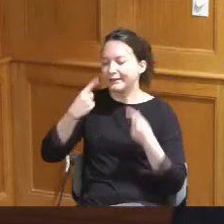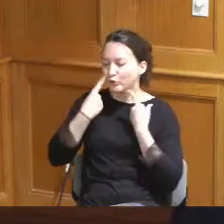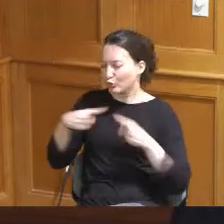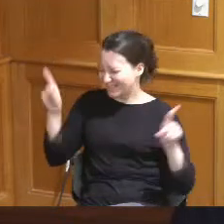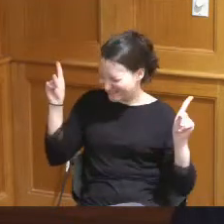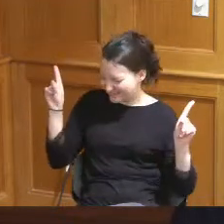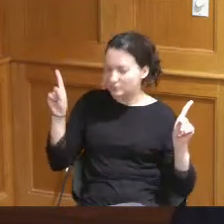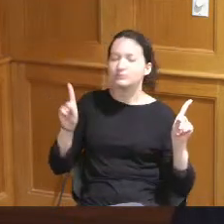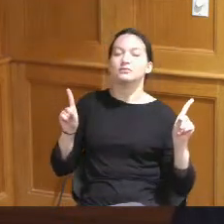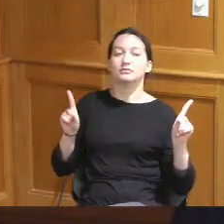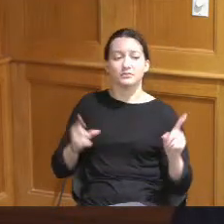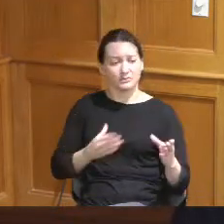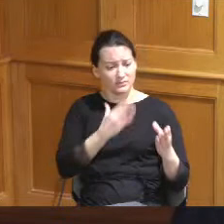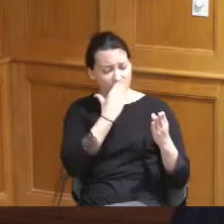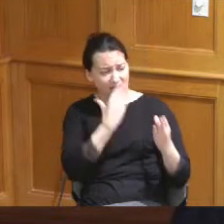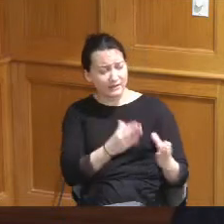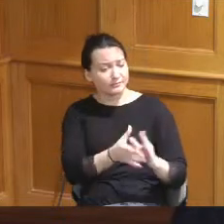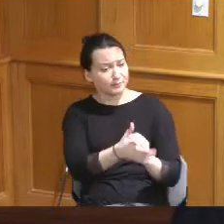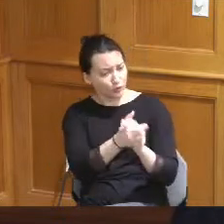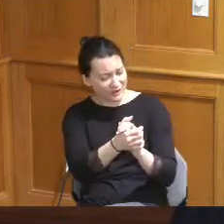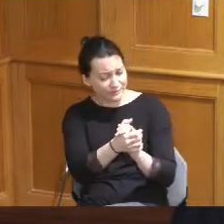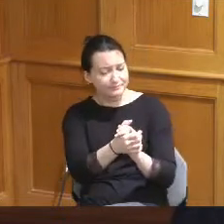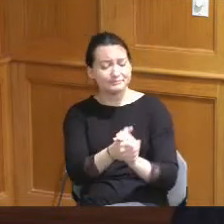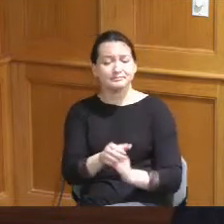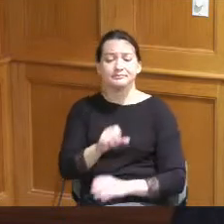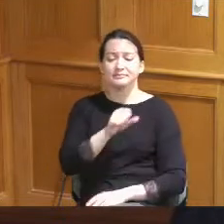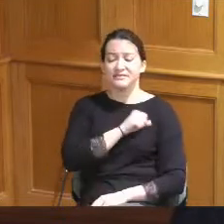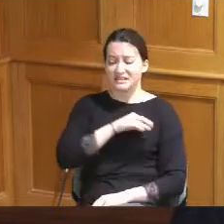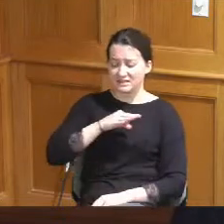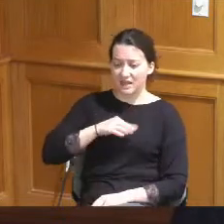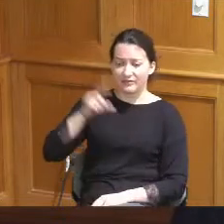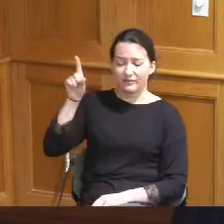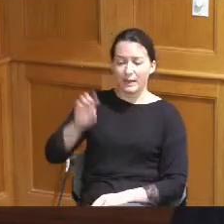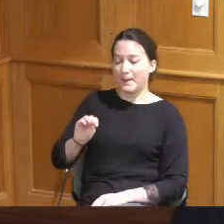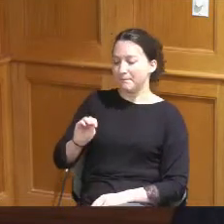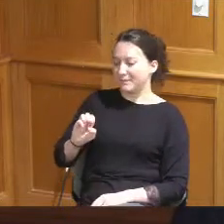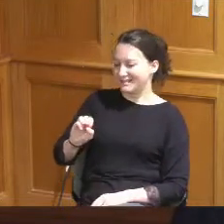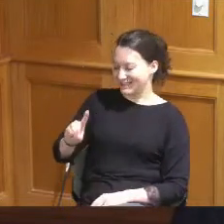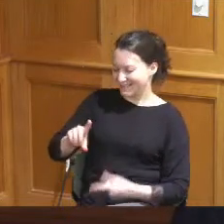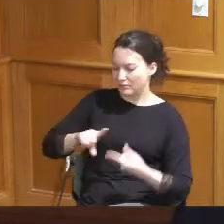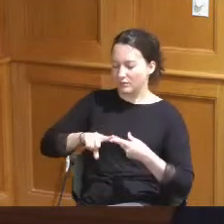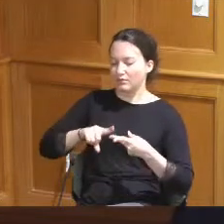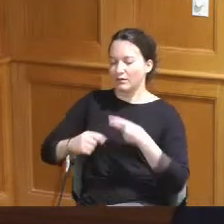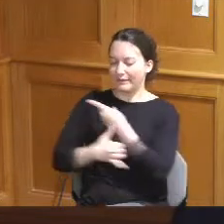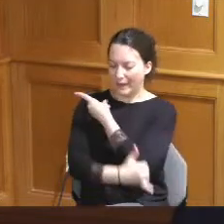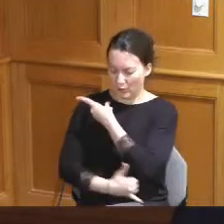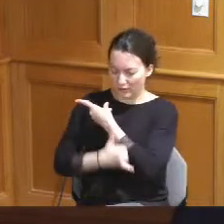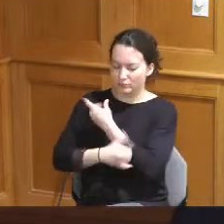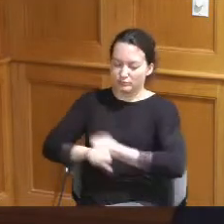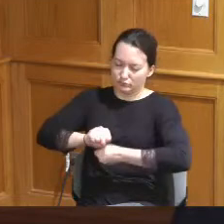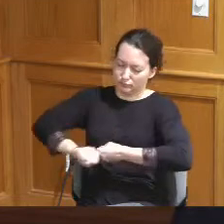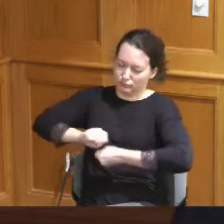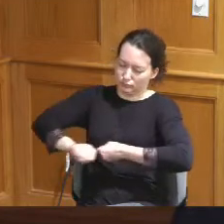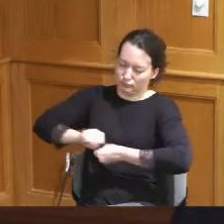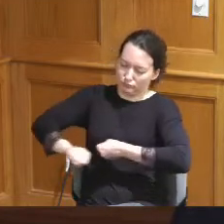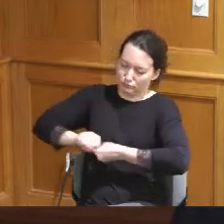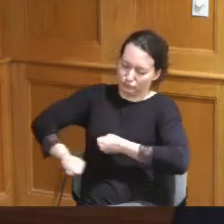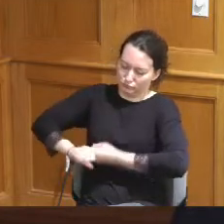thank and congratulate the staff from MSD and from the county who worked very collaboratively on this